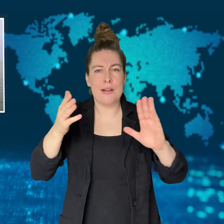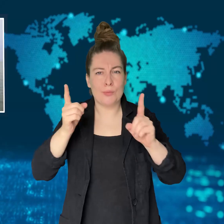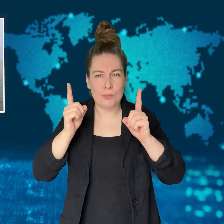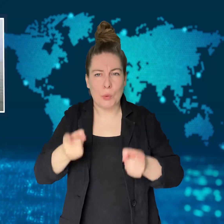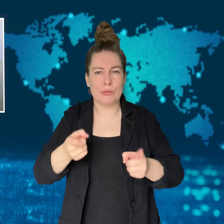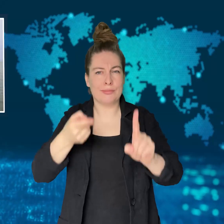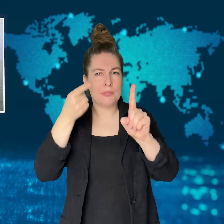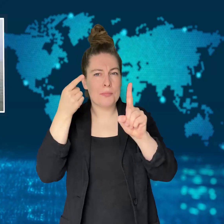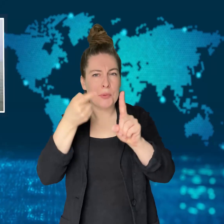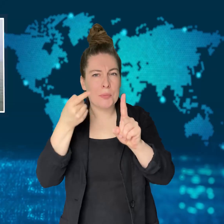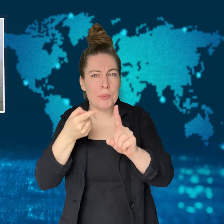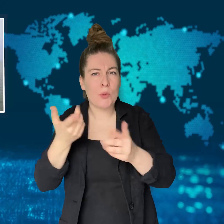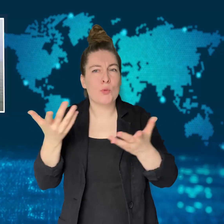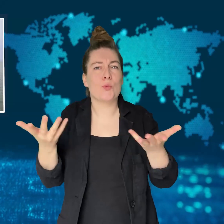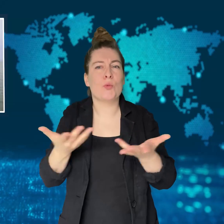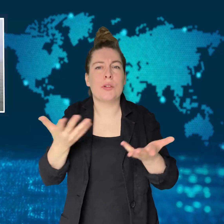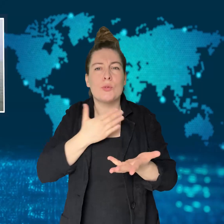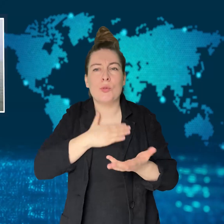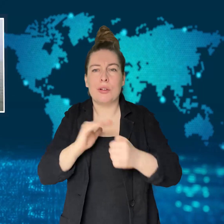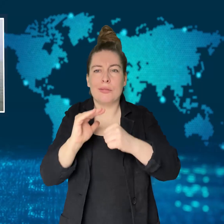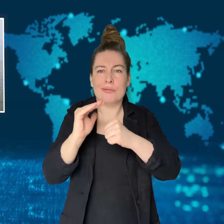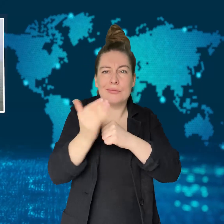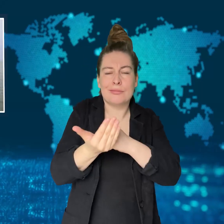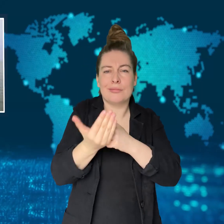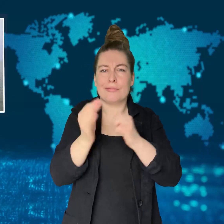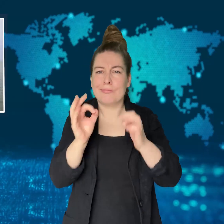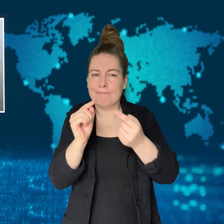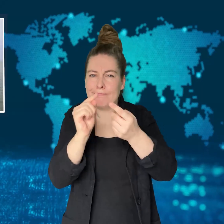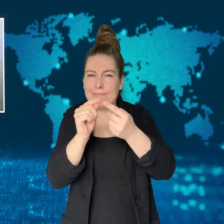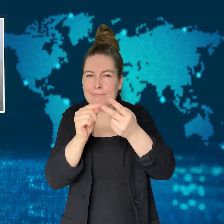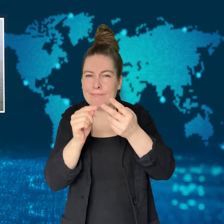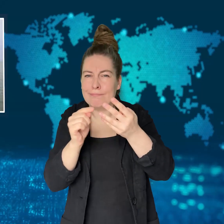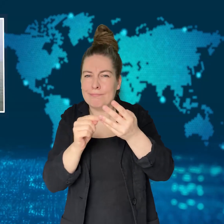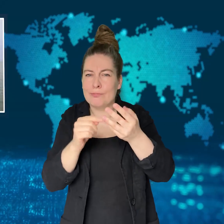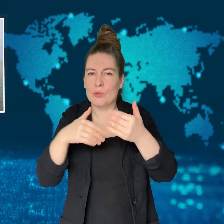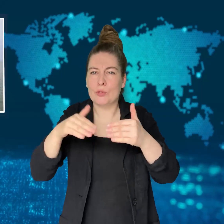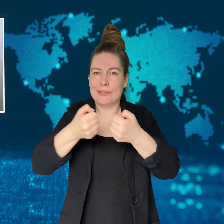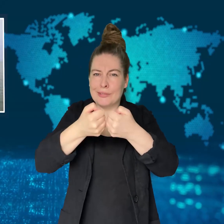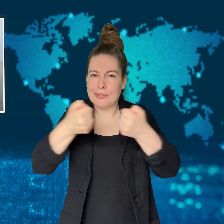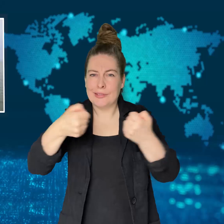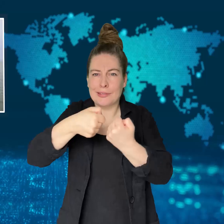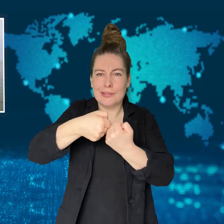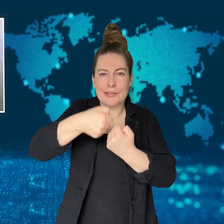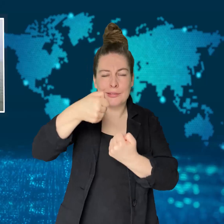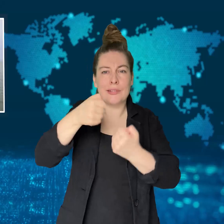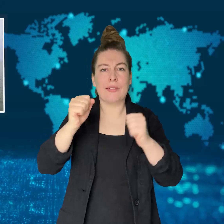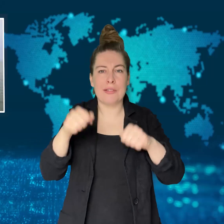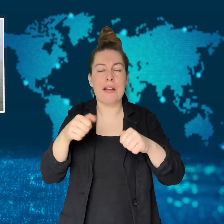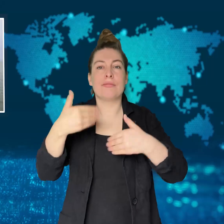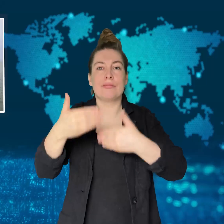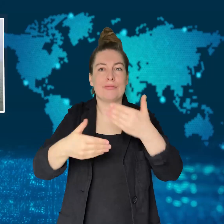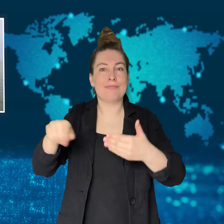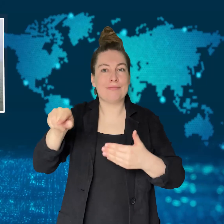in attacks on the Black Sea to ensure commercial shippers